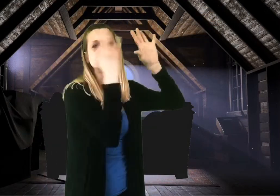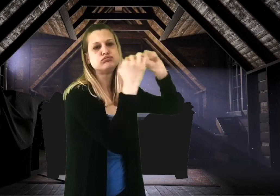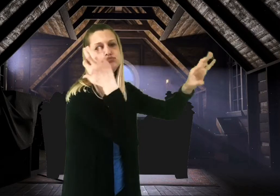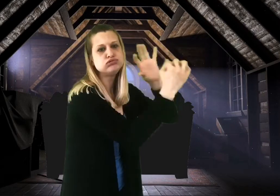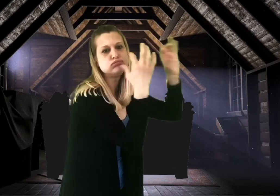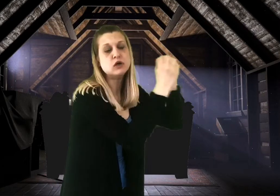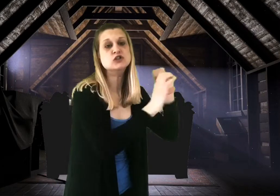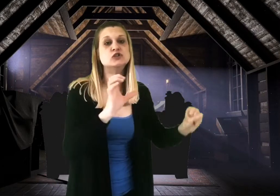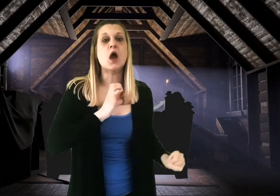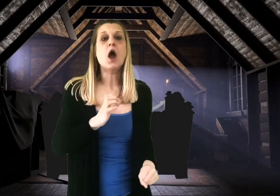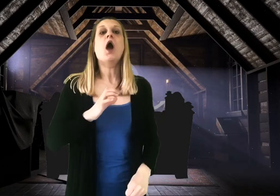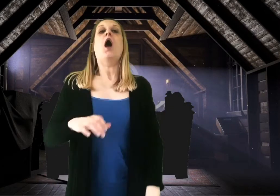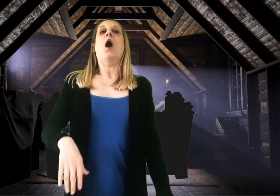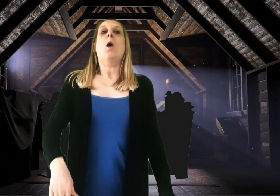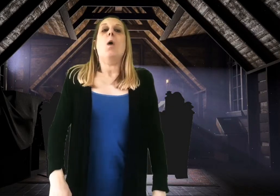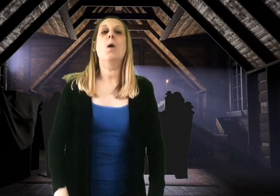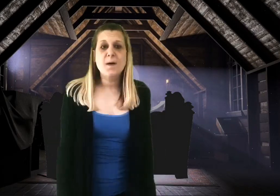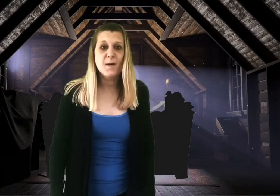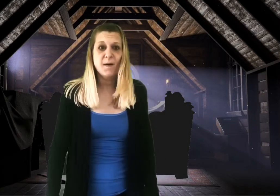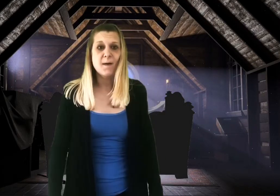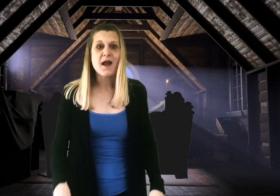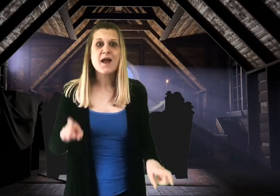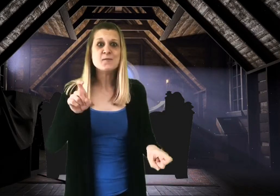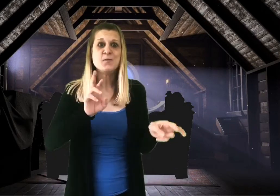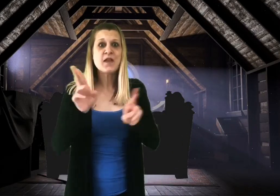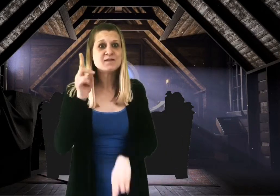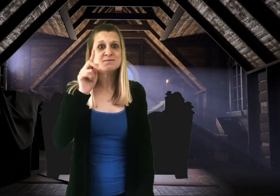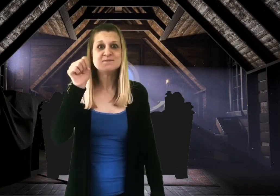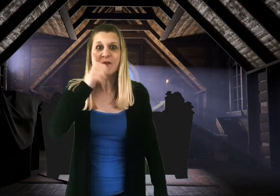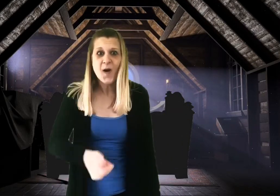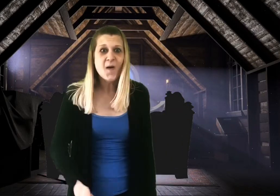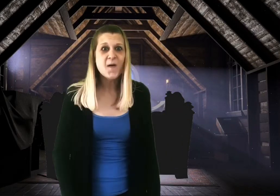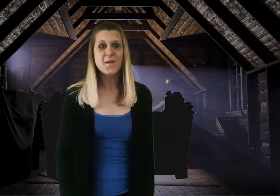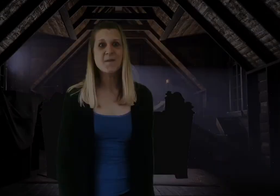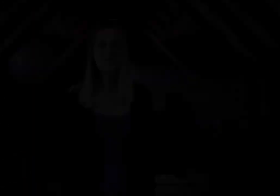Charlie took a deep breath, and then it all hit him. He would be going to the factory in a few hours. He needed to get ready.